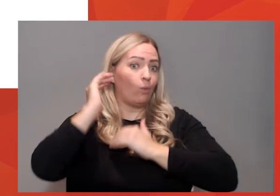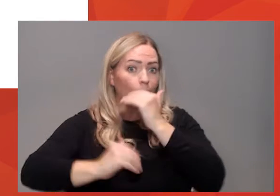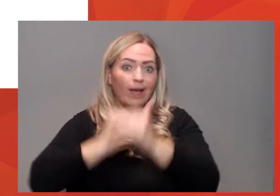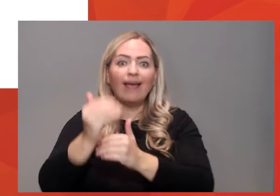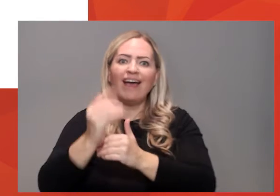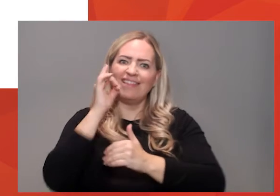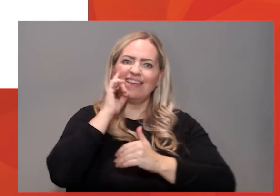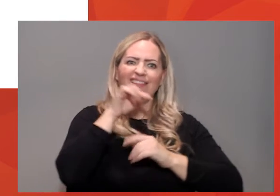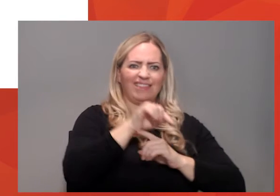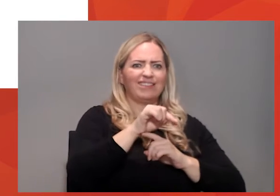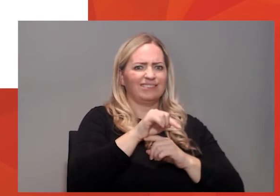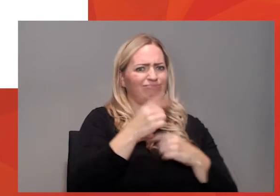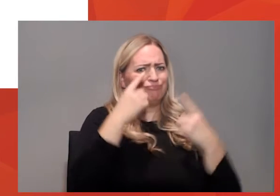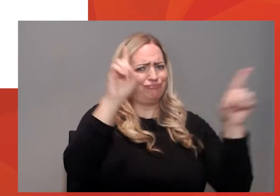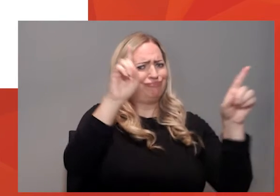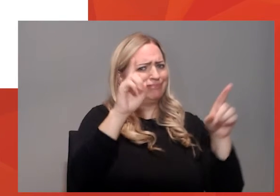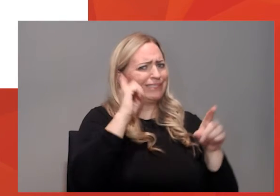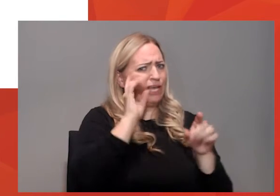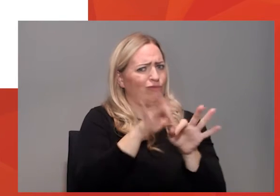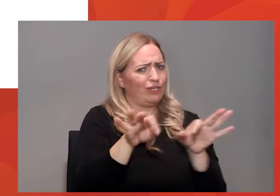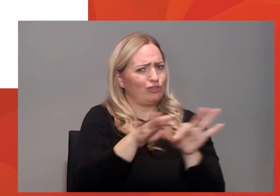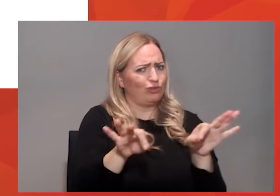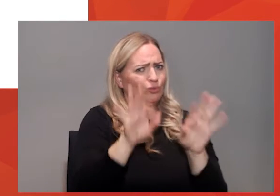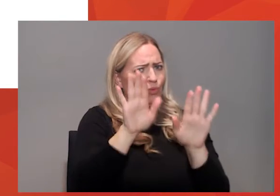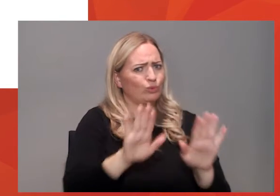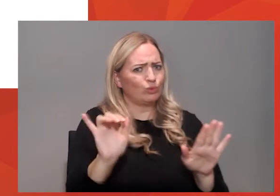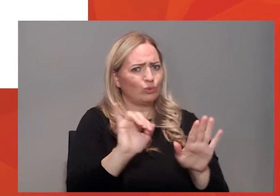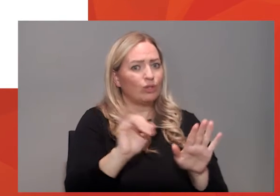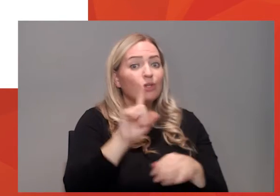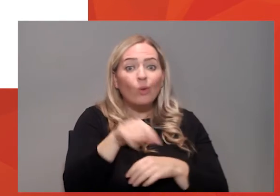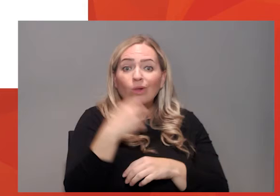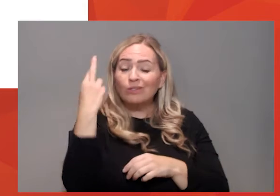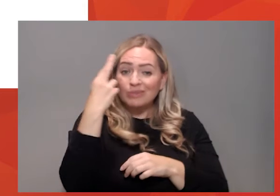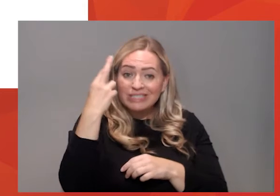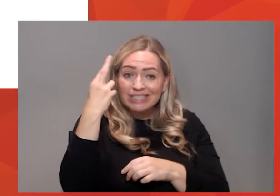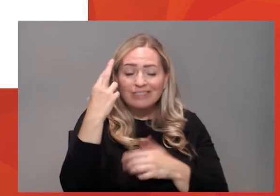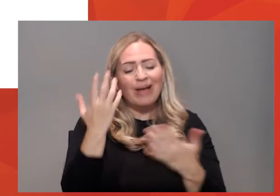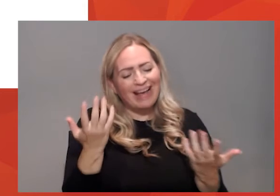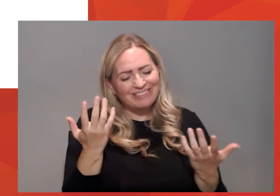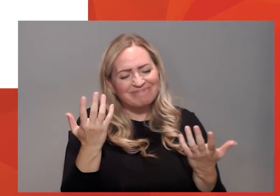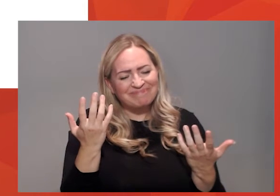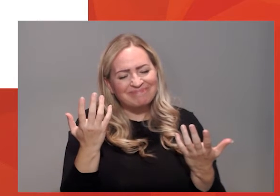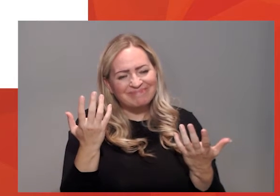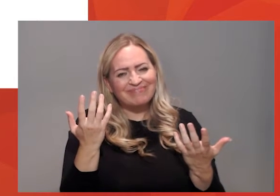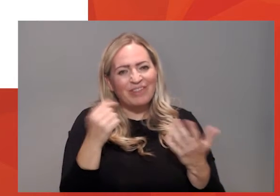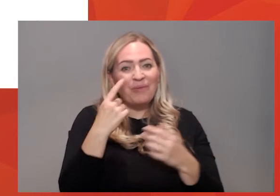I think this feature worked as well brilliantly too. The only reason is, the only thing is,